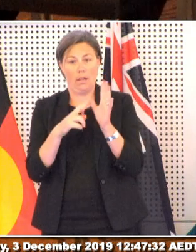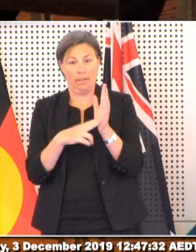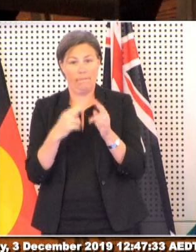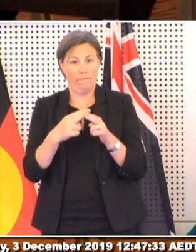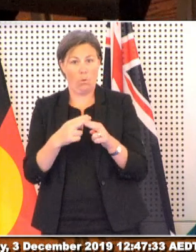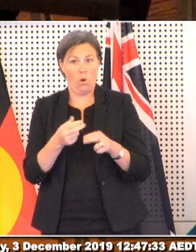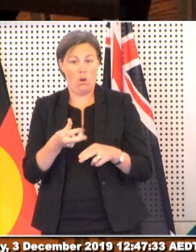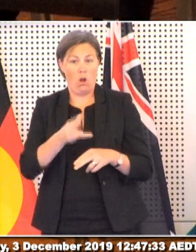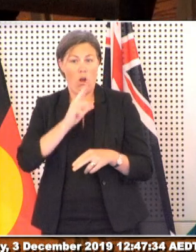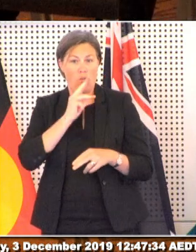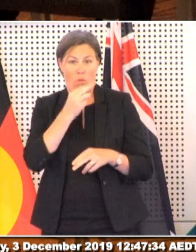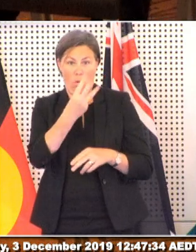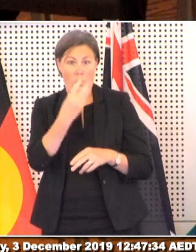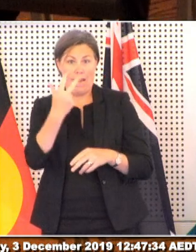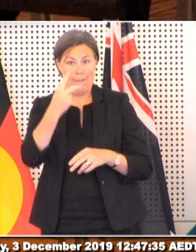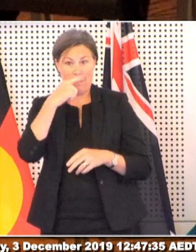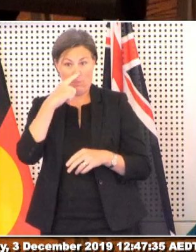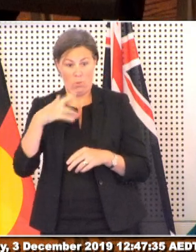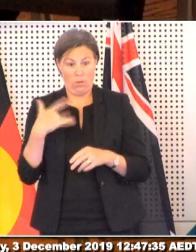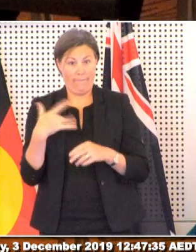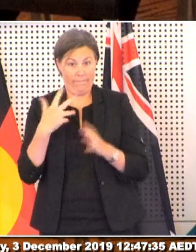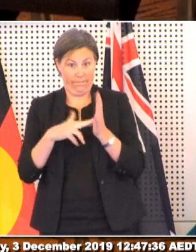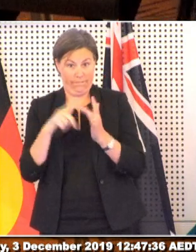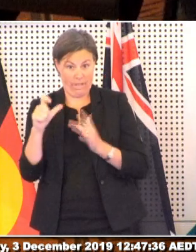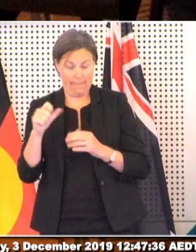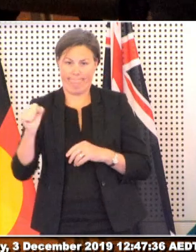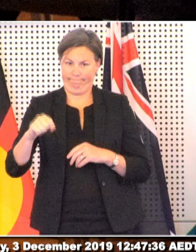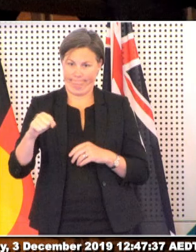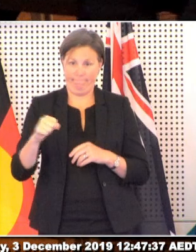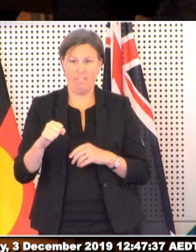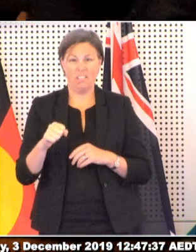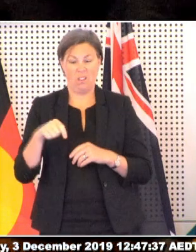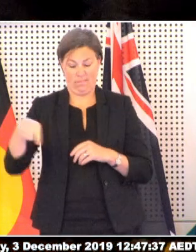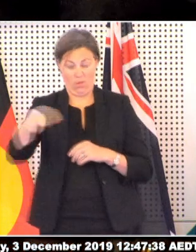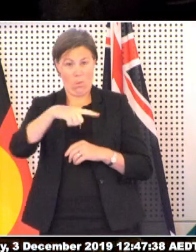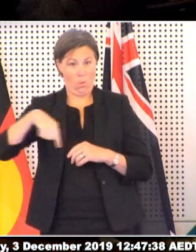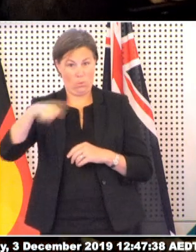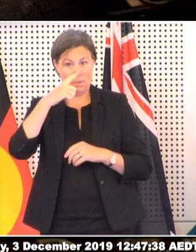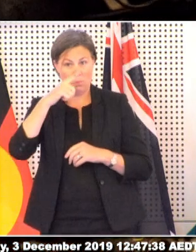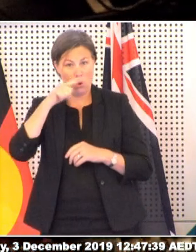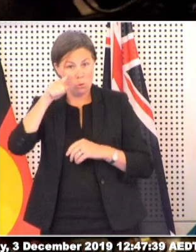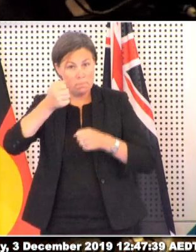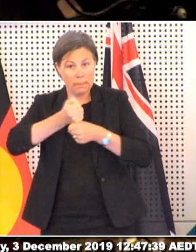Victoria and in relation to that cohort, you make decisions about the accommodation